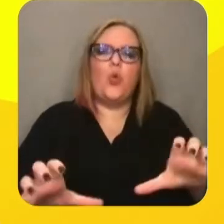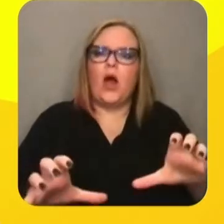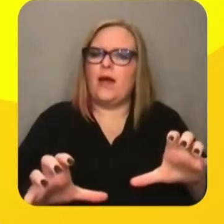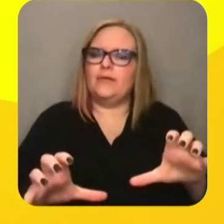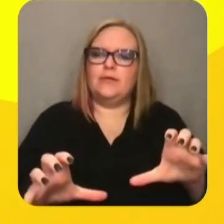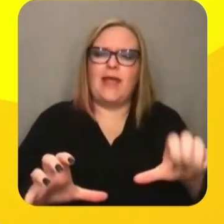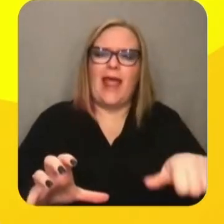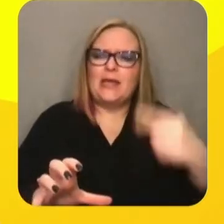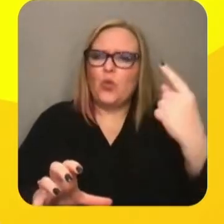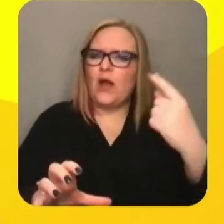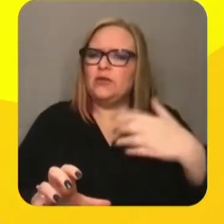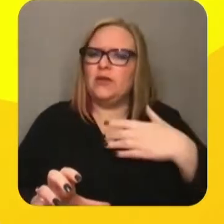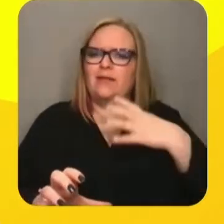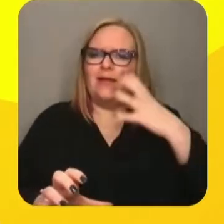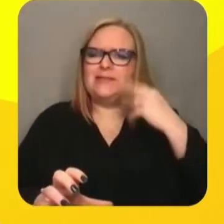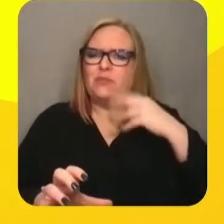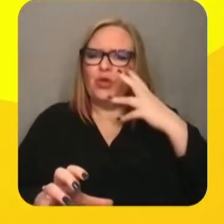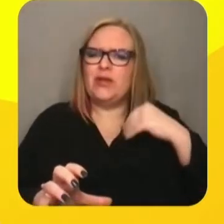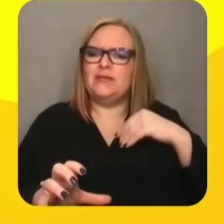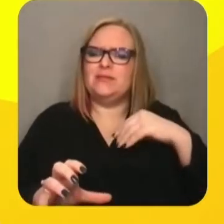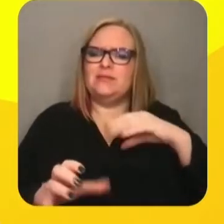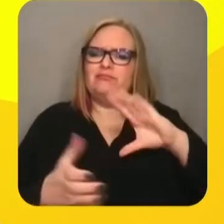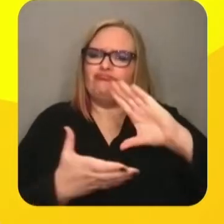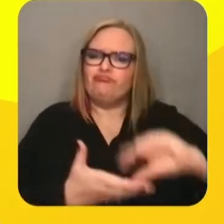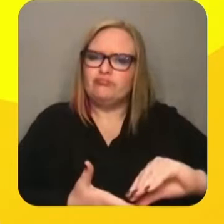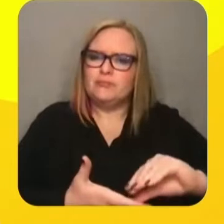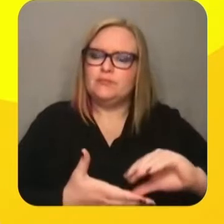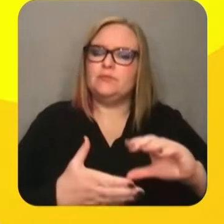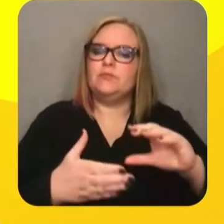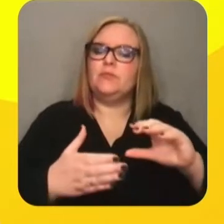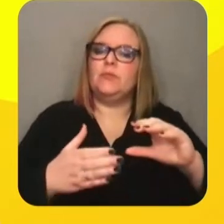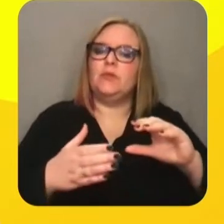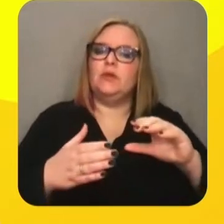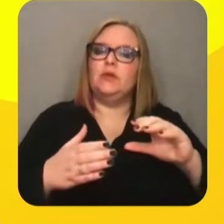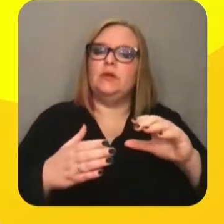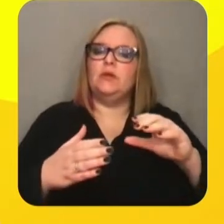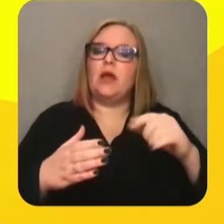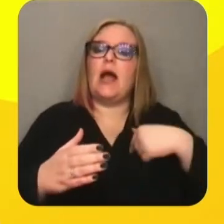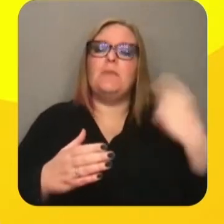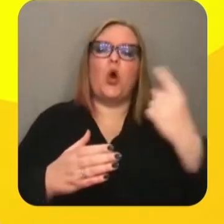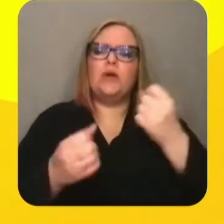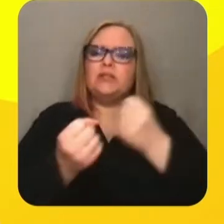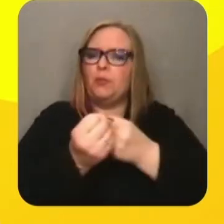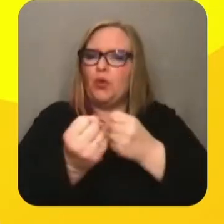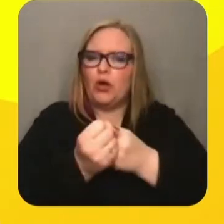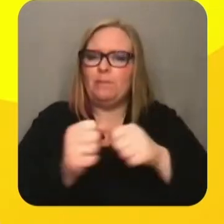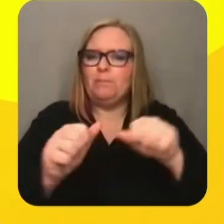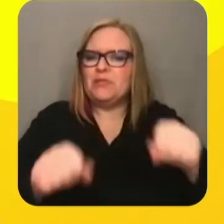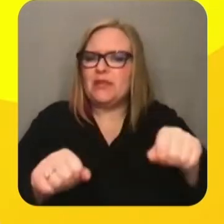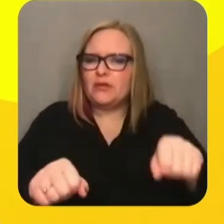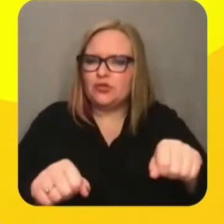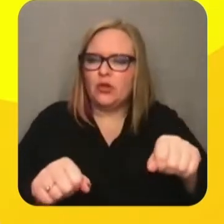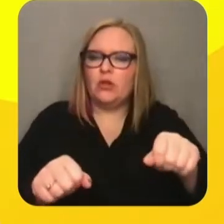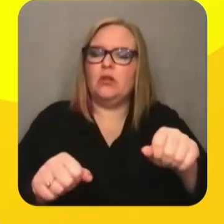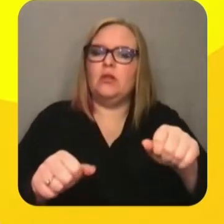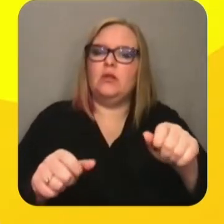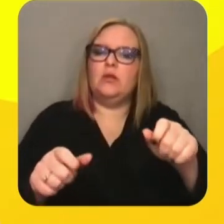those who have had it easy all their careers. And I'm always a fan of potential rather than polish.